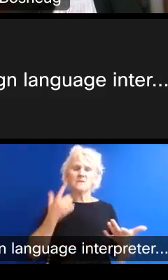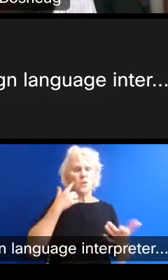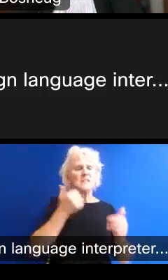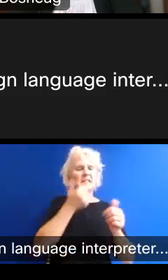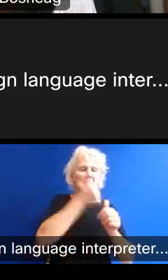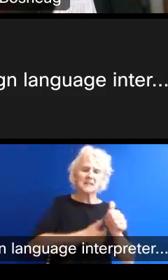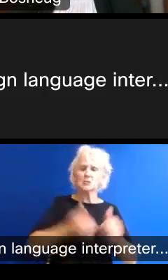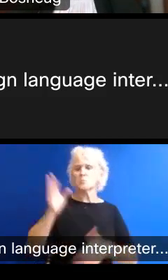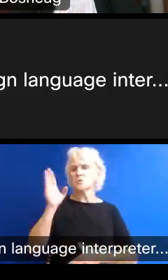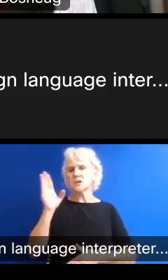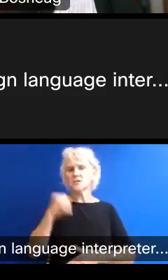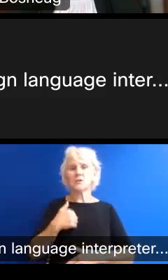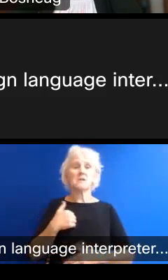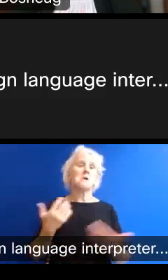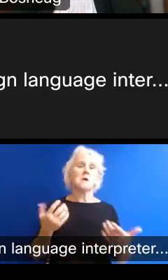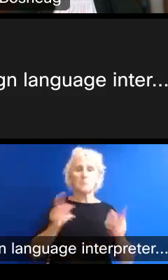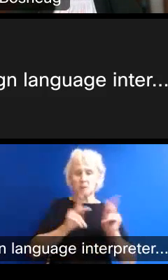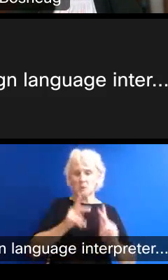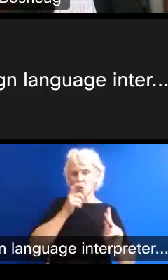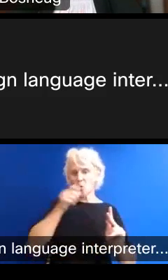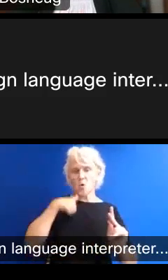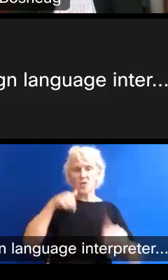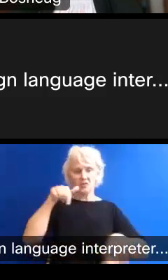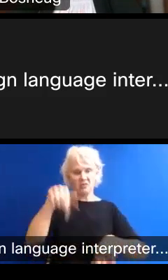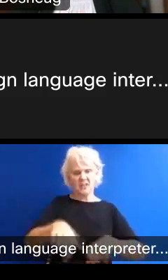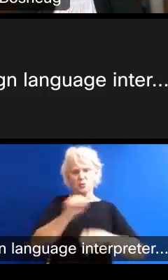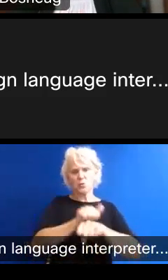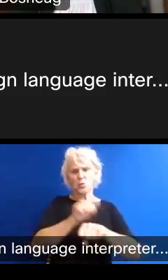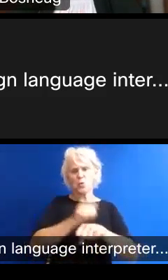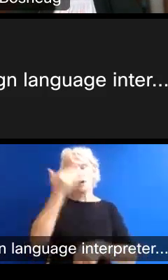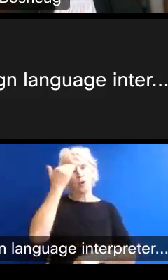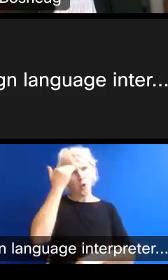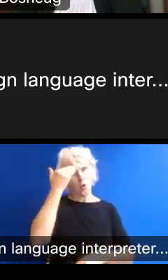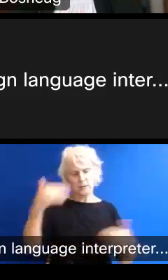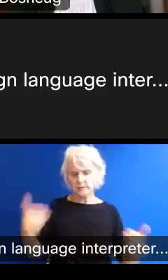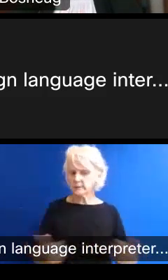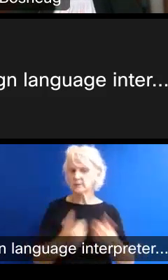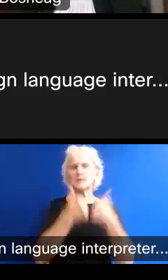those of us involved in this work recognize how challenging it is to support people in the current